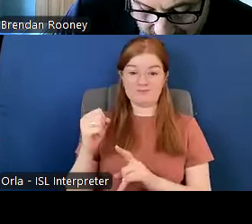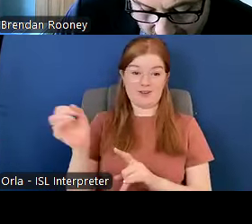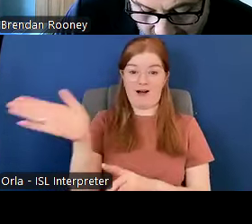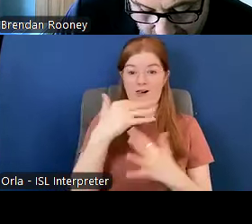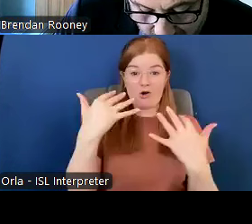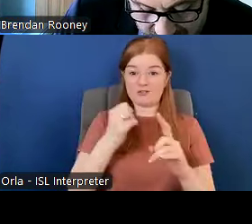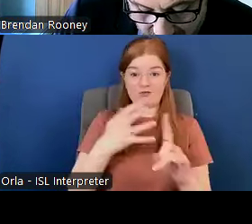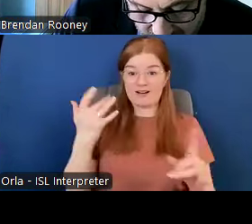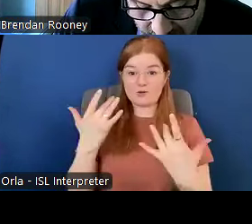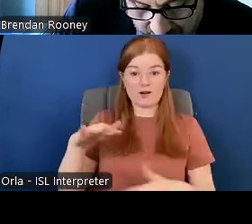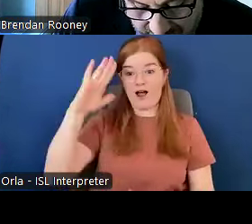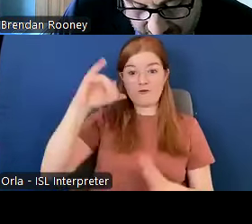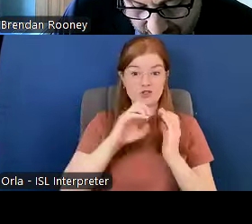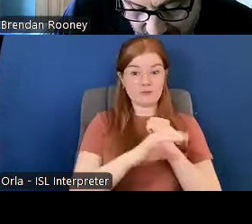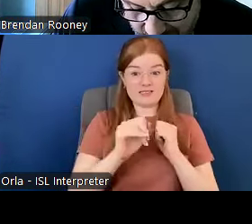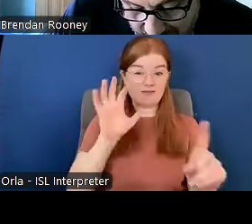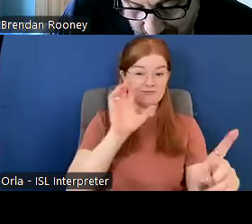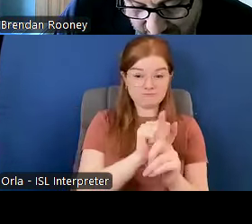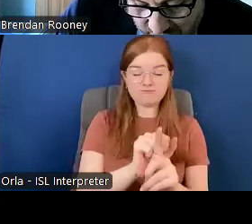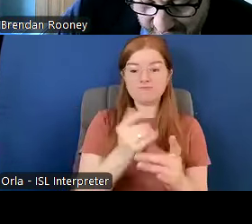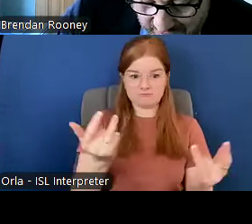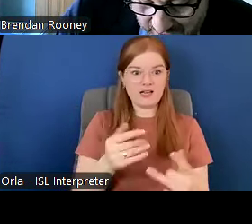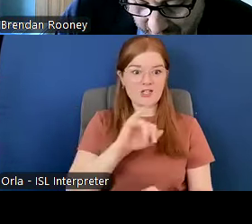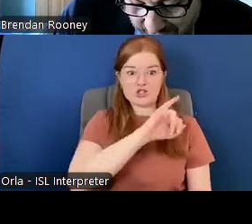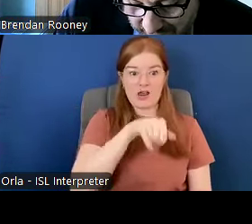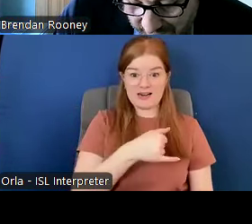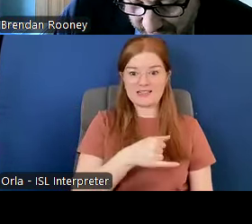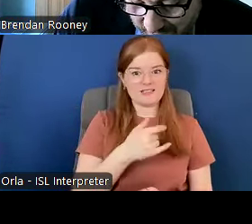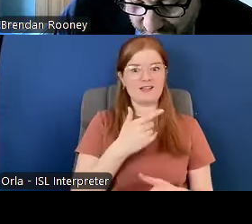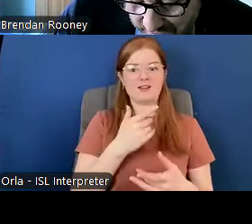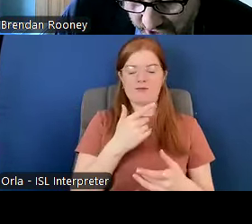The Irish Press noting perceptibly that Miss Jellett has done the panel after the